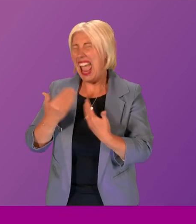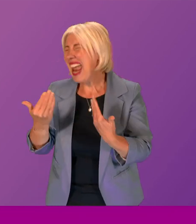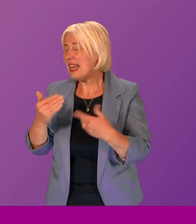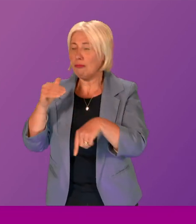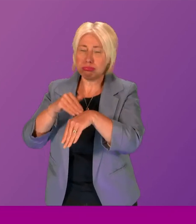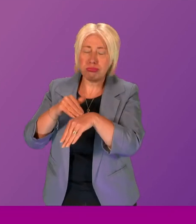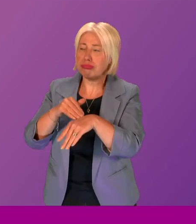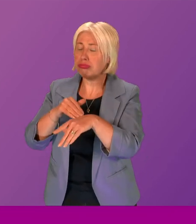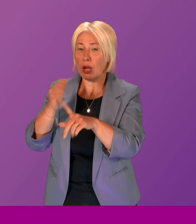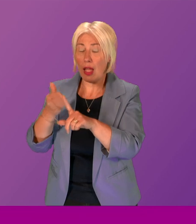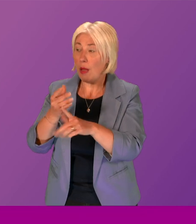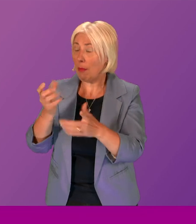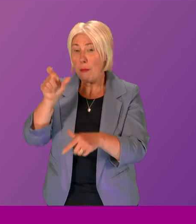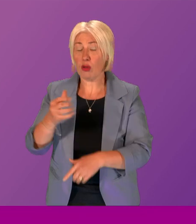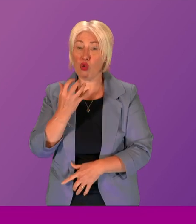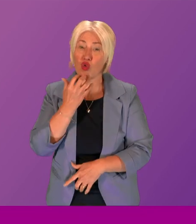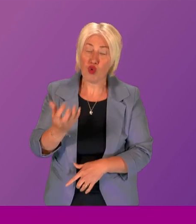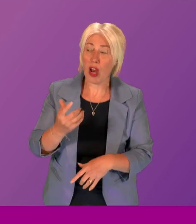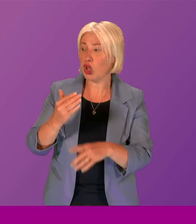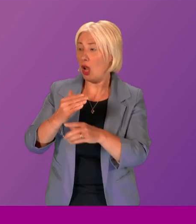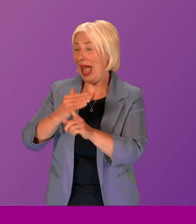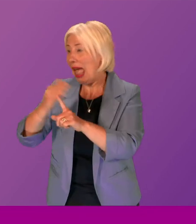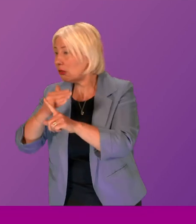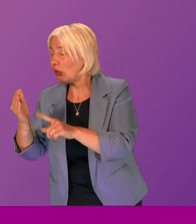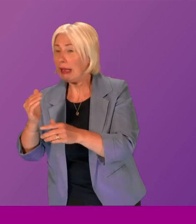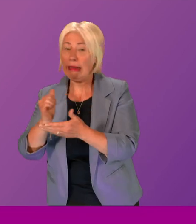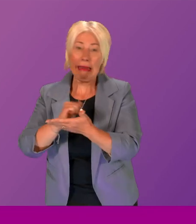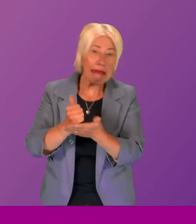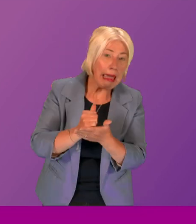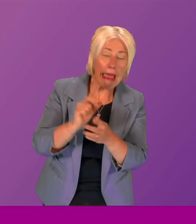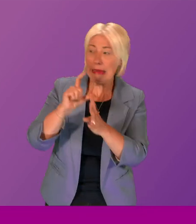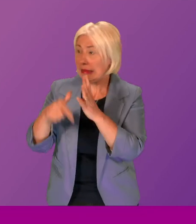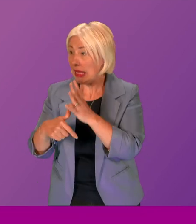that someone who is Jewish, elderly, gay or disabled should be protected from behaviour